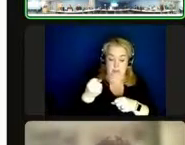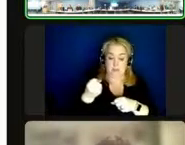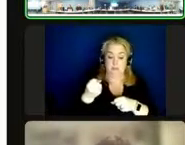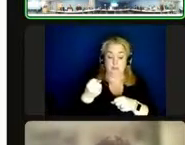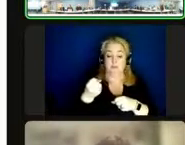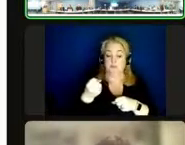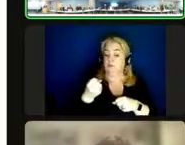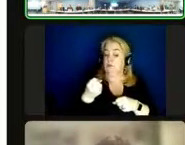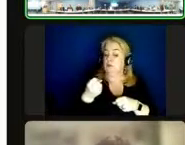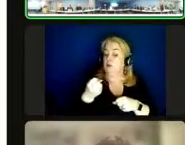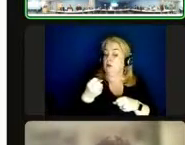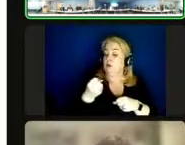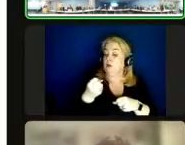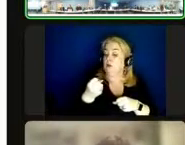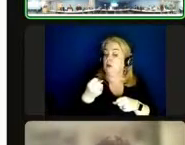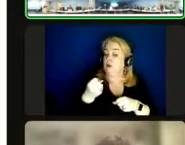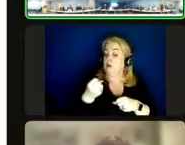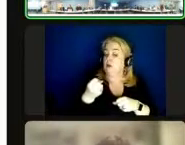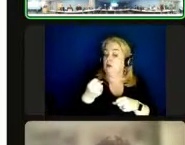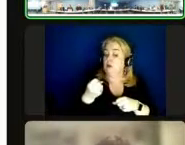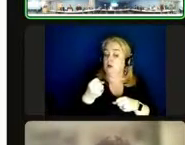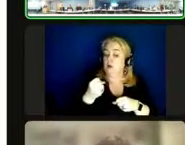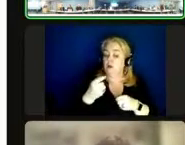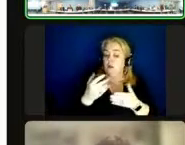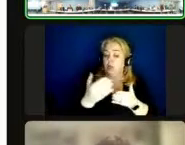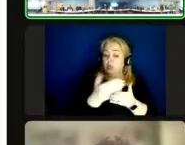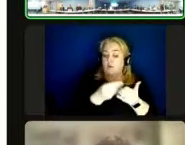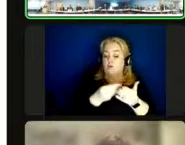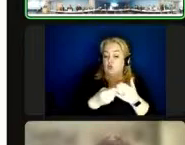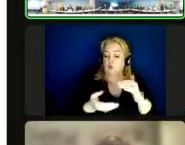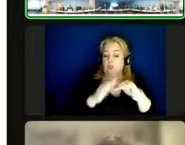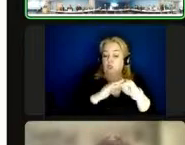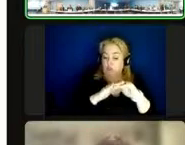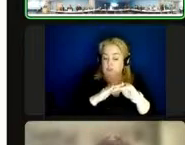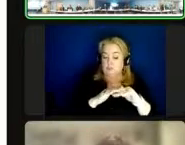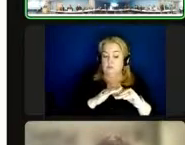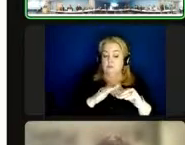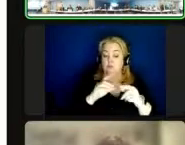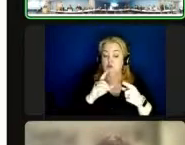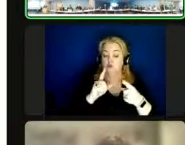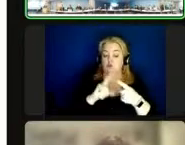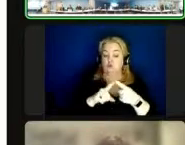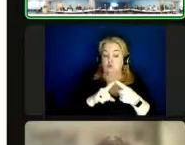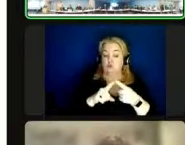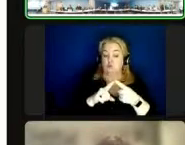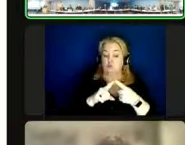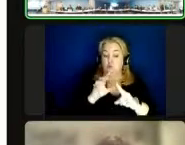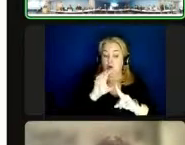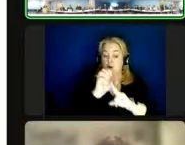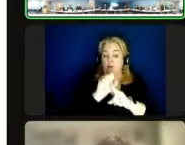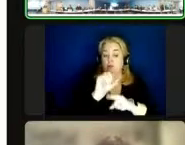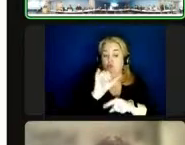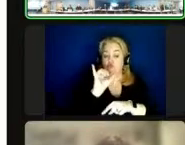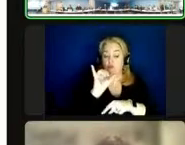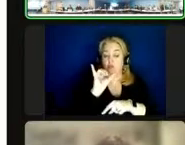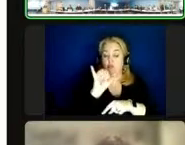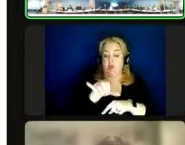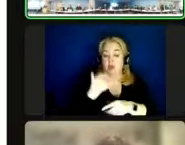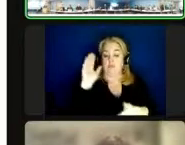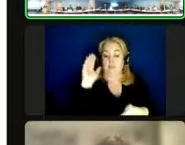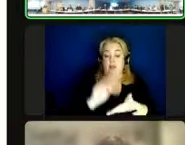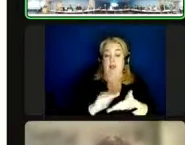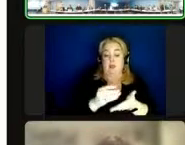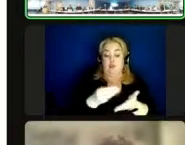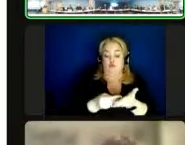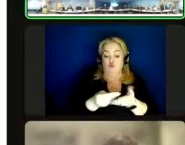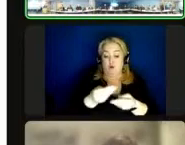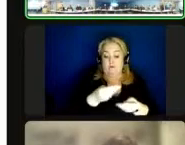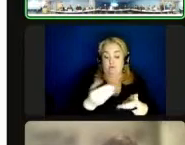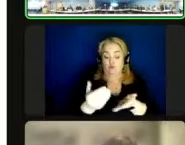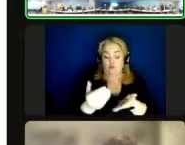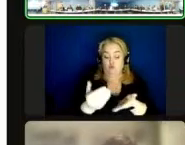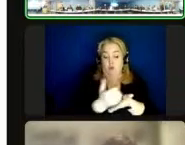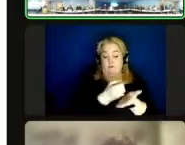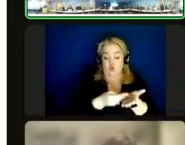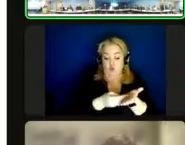THE LAST COUPLE OF DECADES BACK